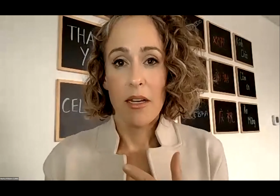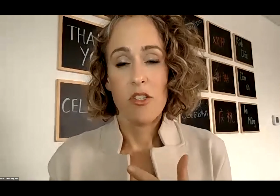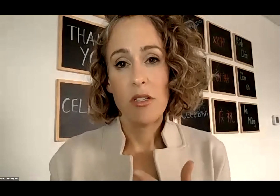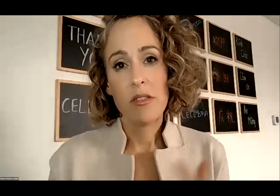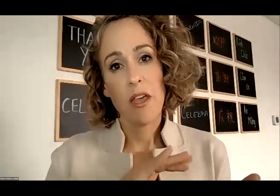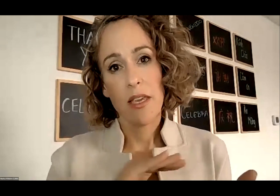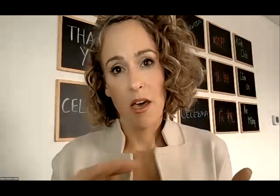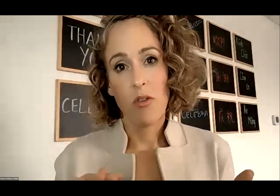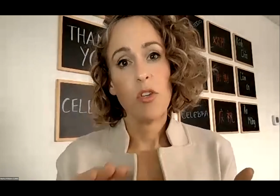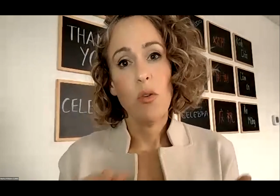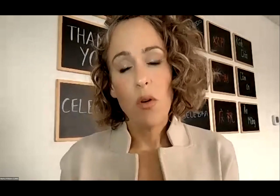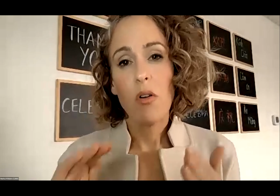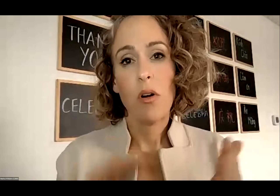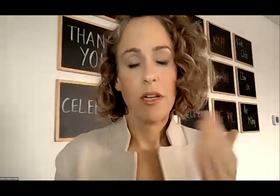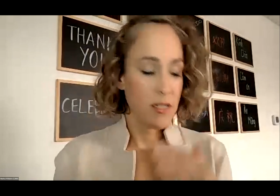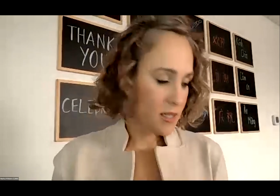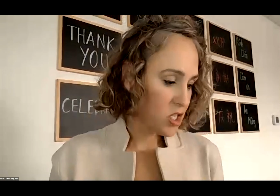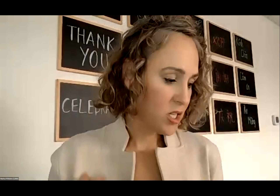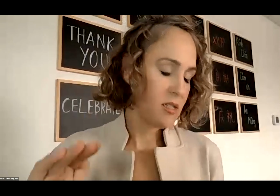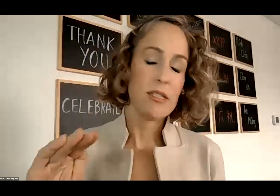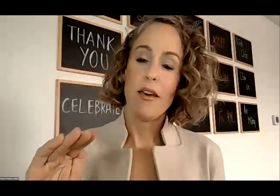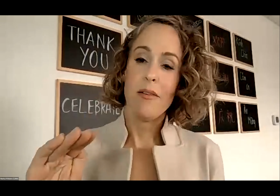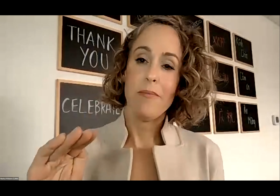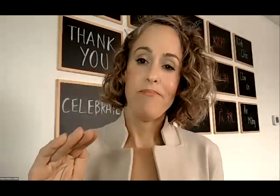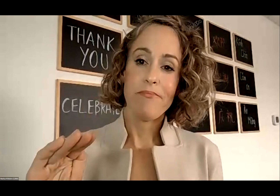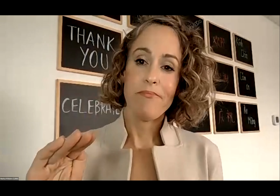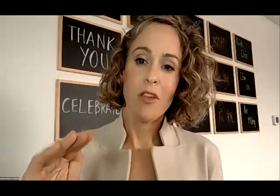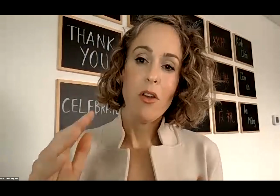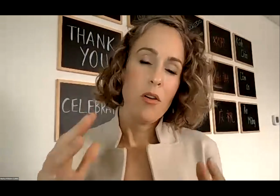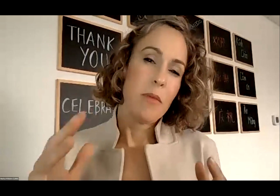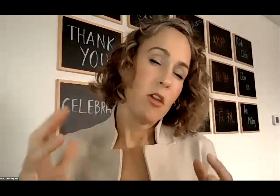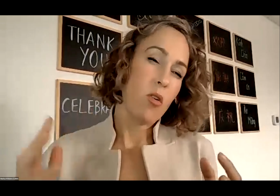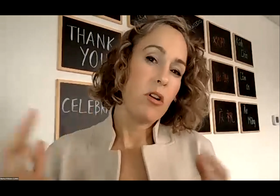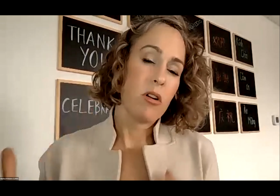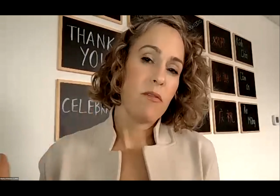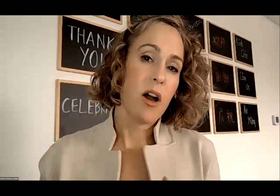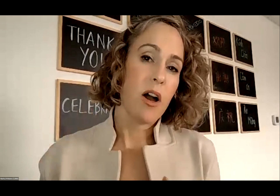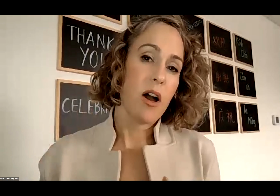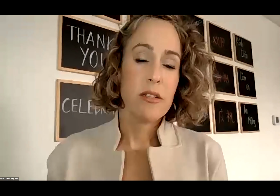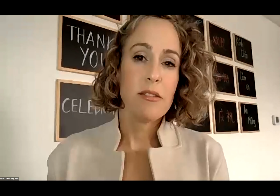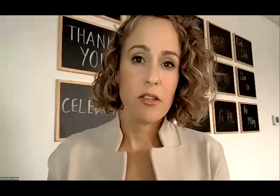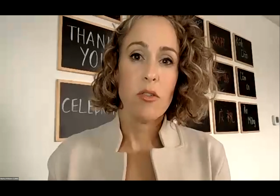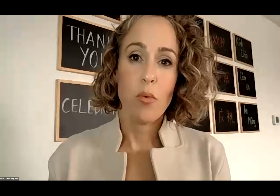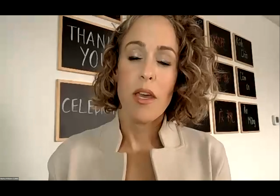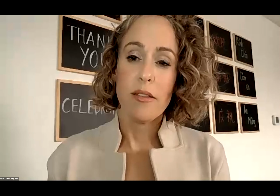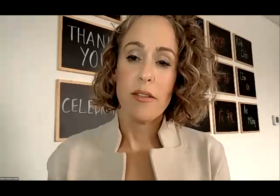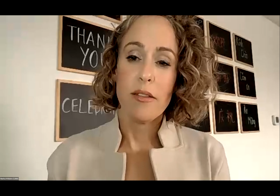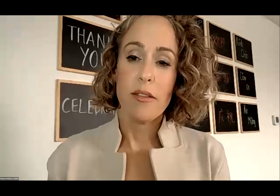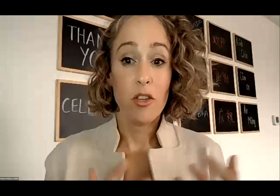is just spelling out your organization's maybe order of operations is a good way to say it